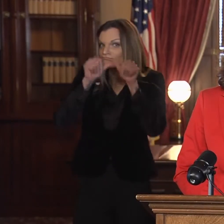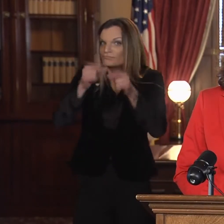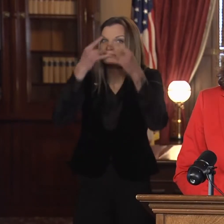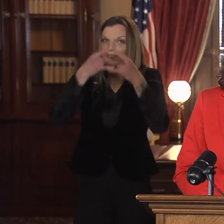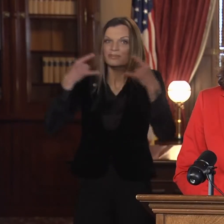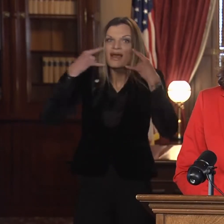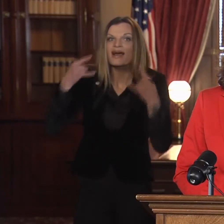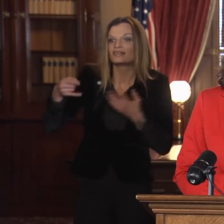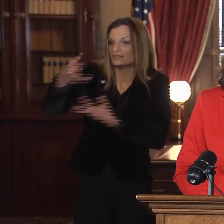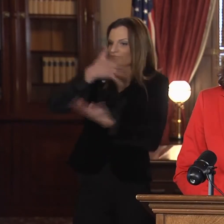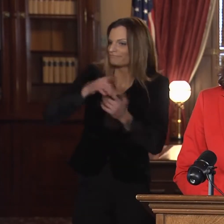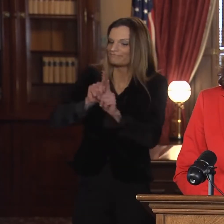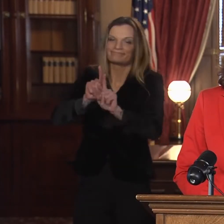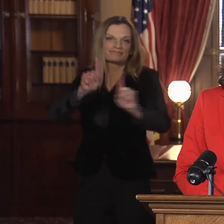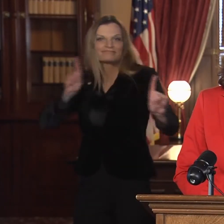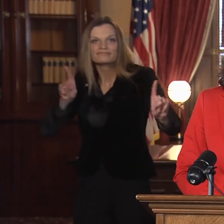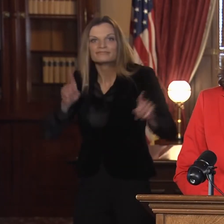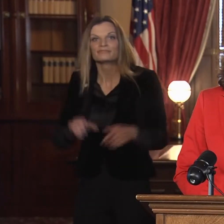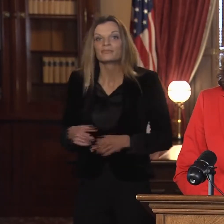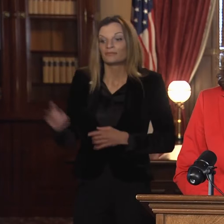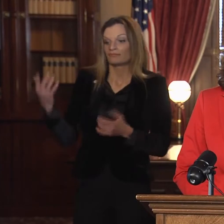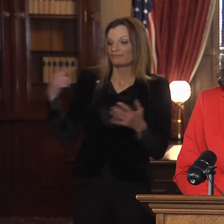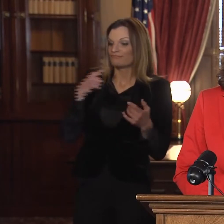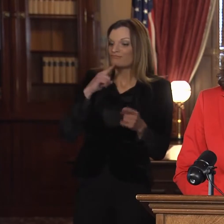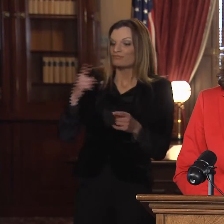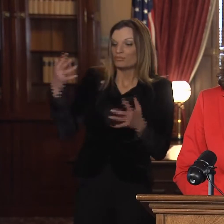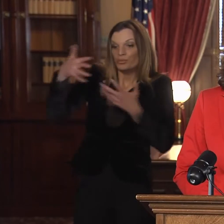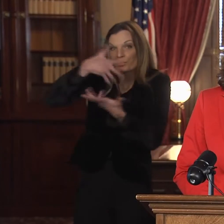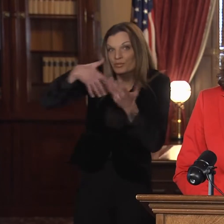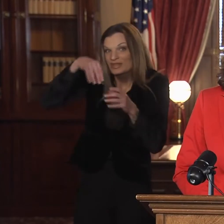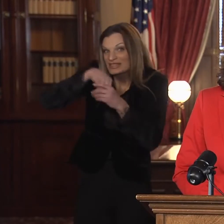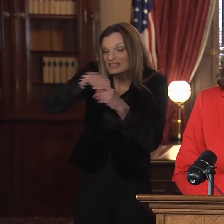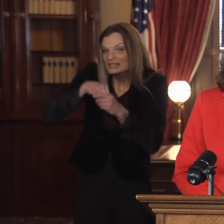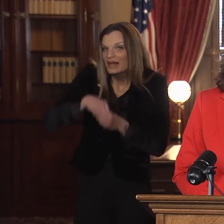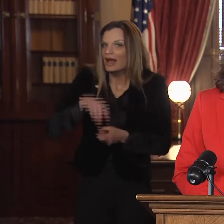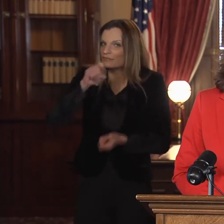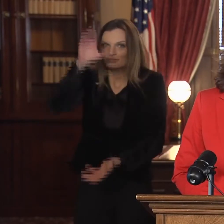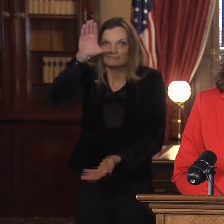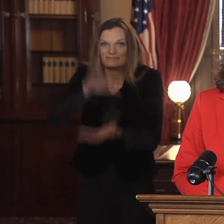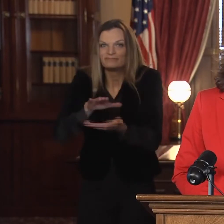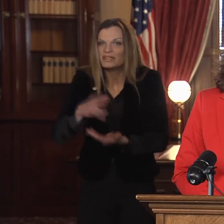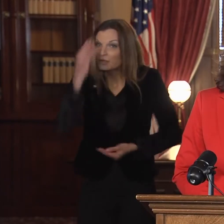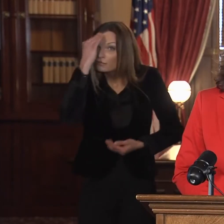TO ERADICATE THE PARTNERS. TO THE MICHIGANDERS AND BUSINESS